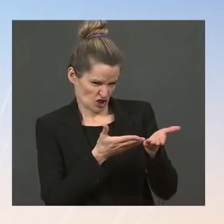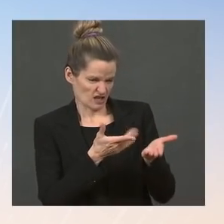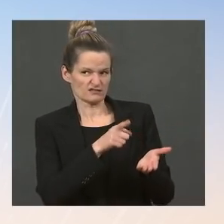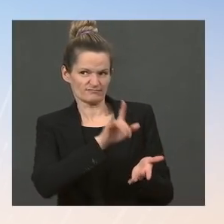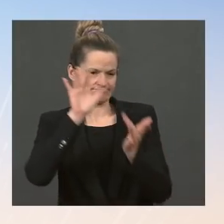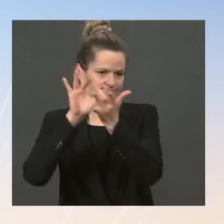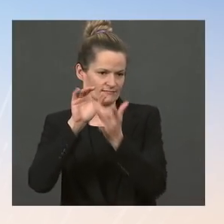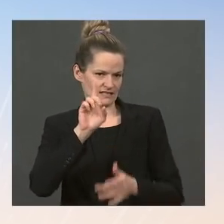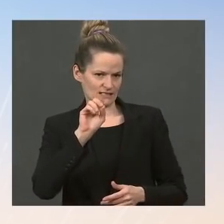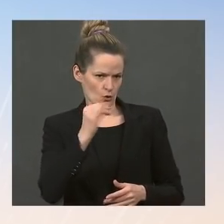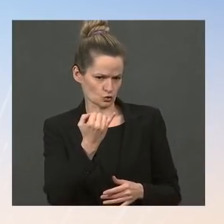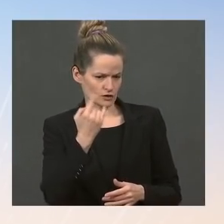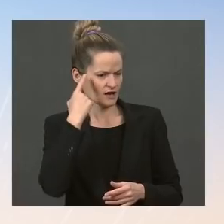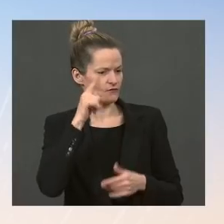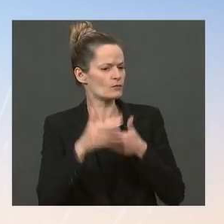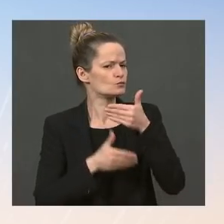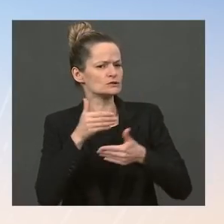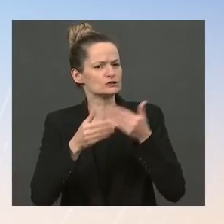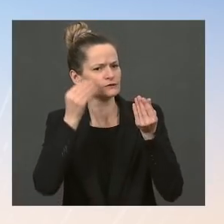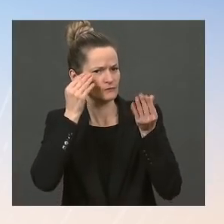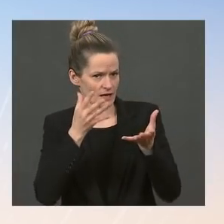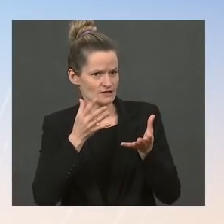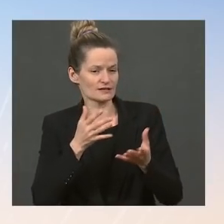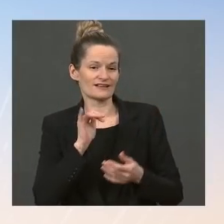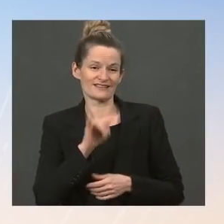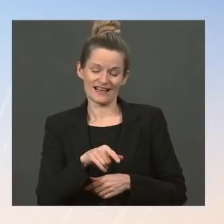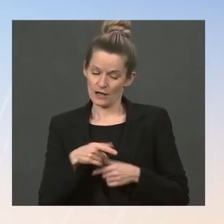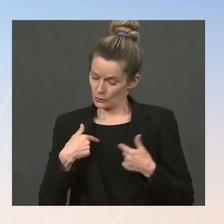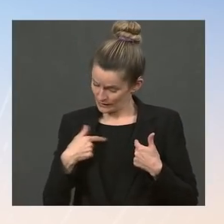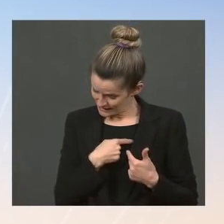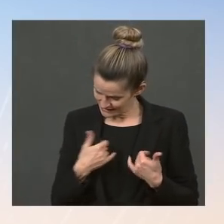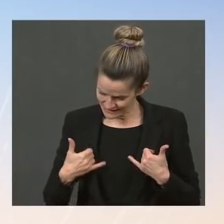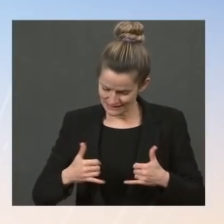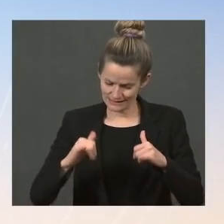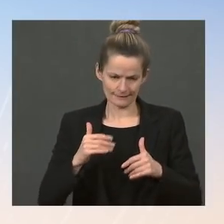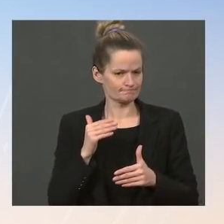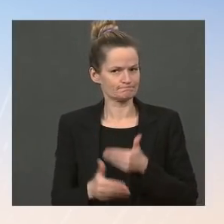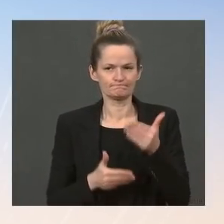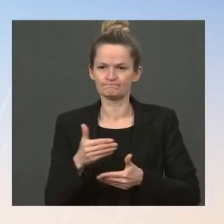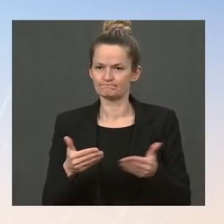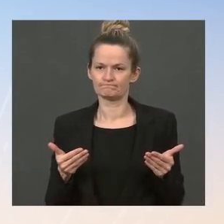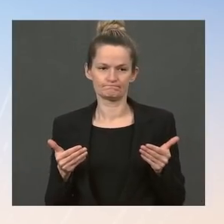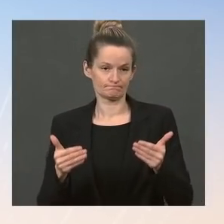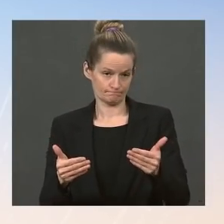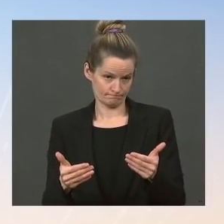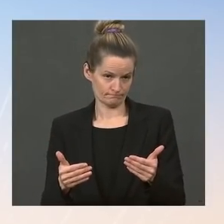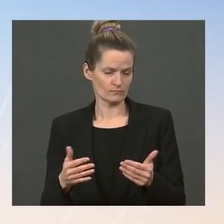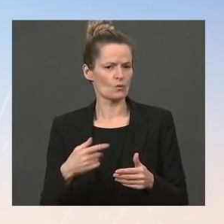We are still taking steps, are focused on taking steps to address the root causes of migration, implement orderly asylum processes,